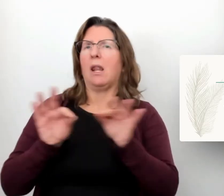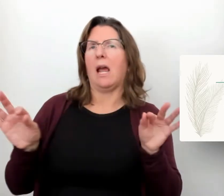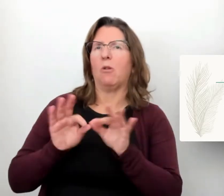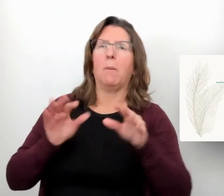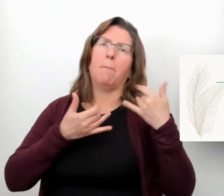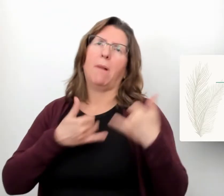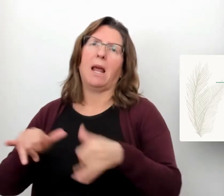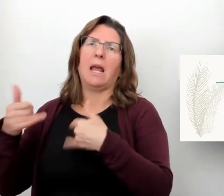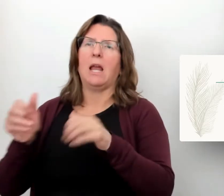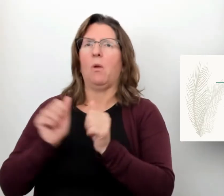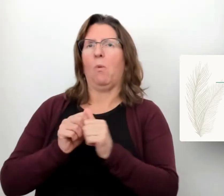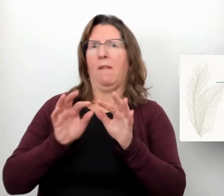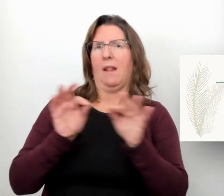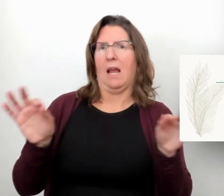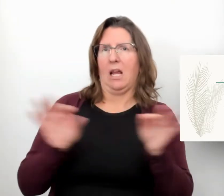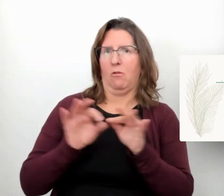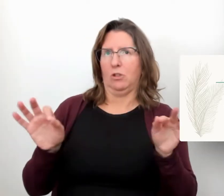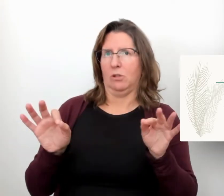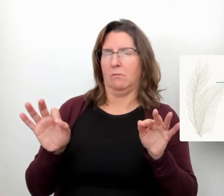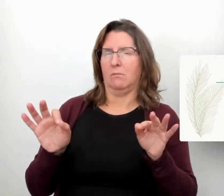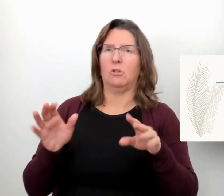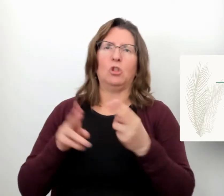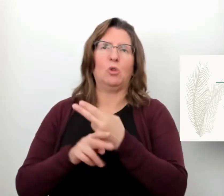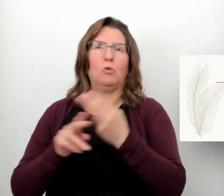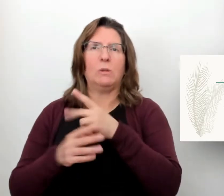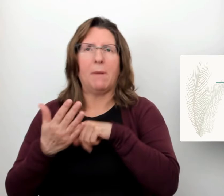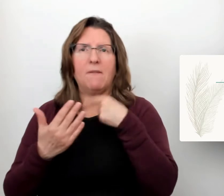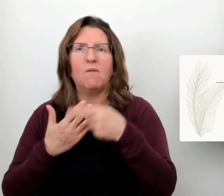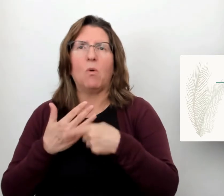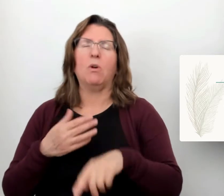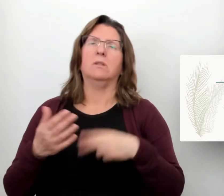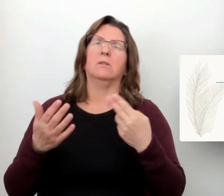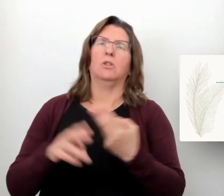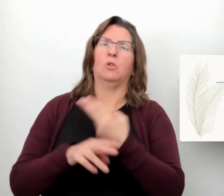During this time they begin to play with language . . . .begin to appreciate it.